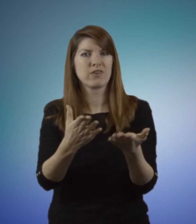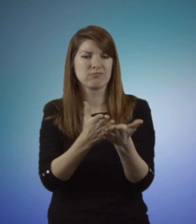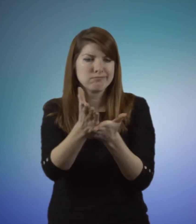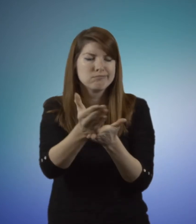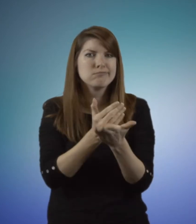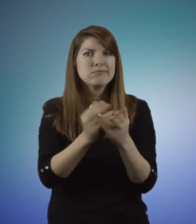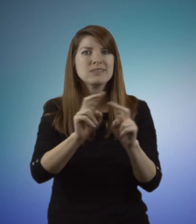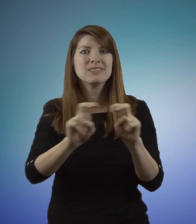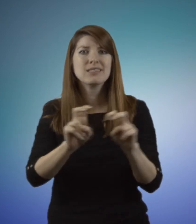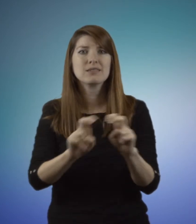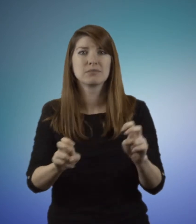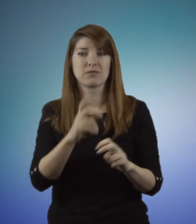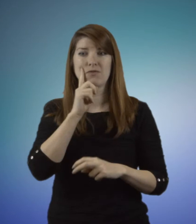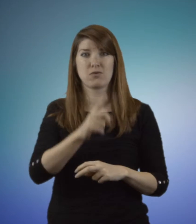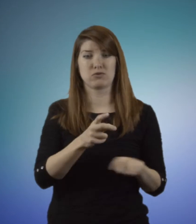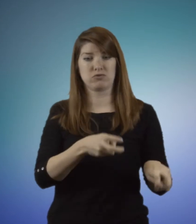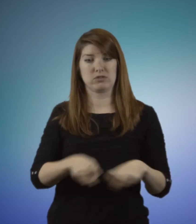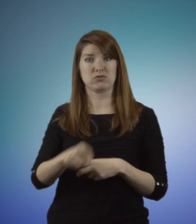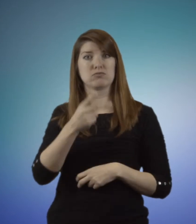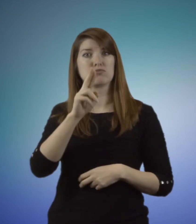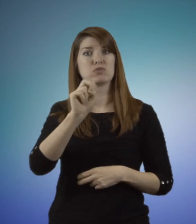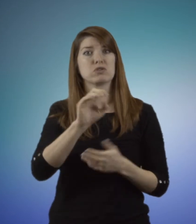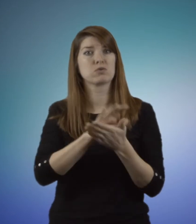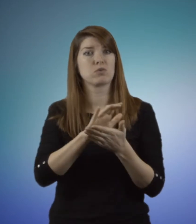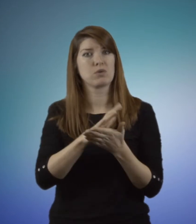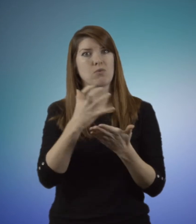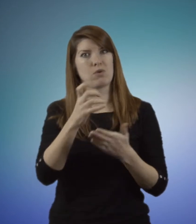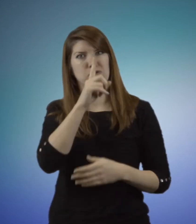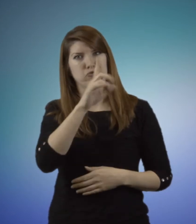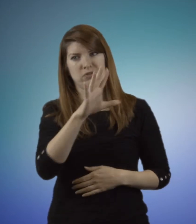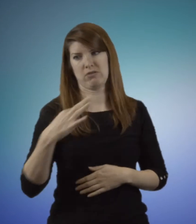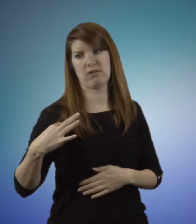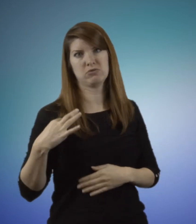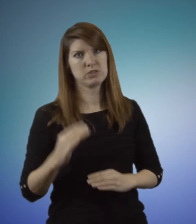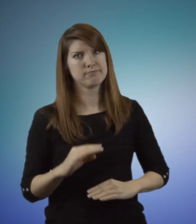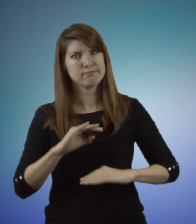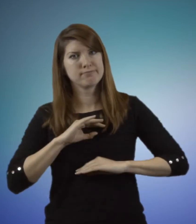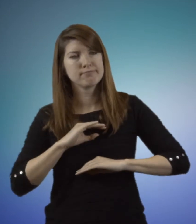going back to transition to preschool, so that if they're eligible, we can ensure eligibility.